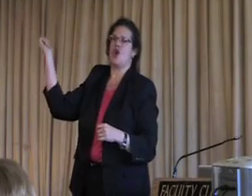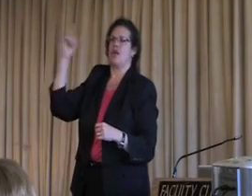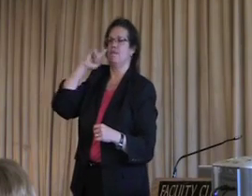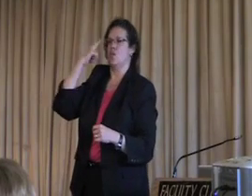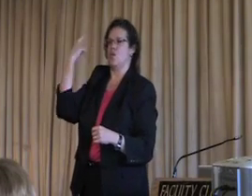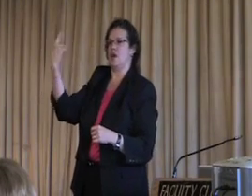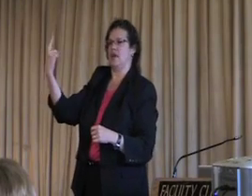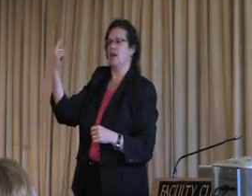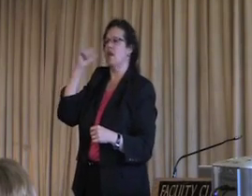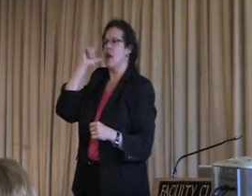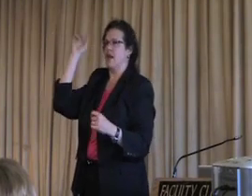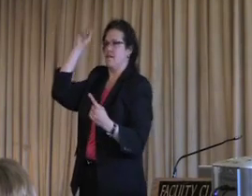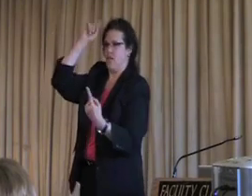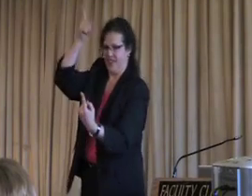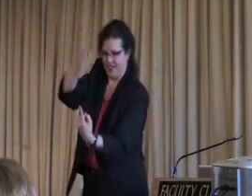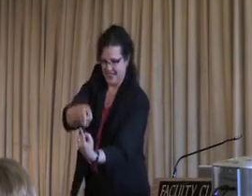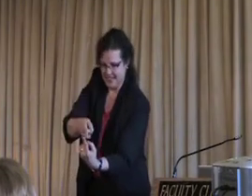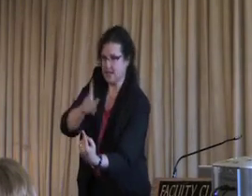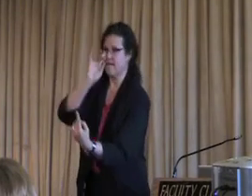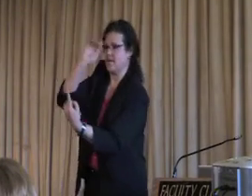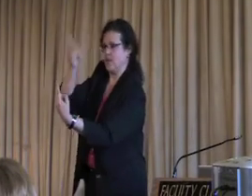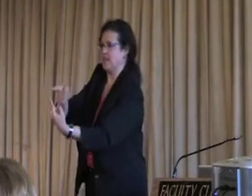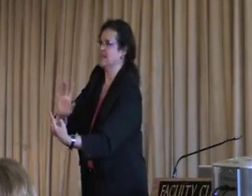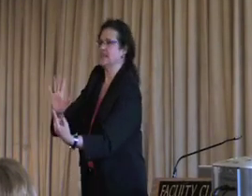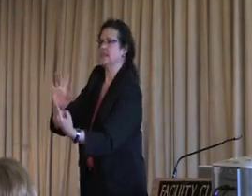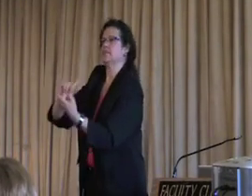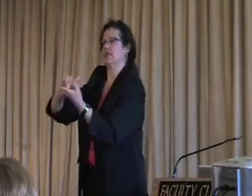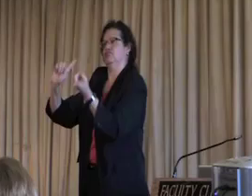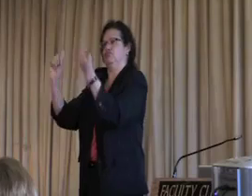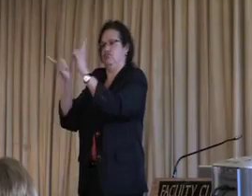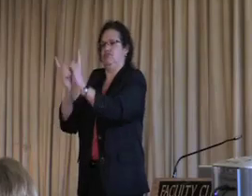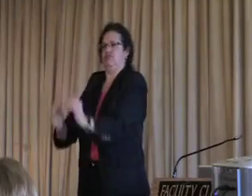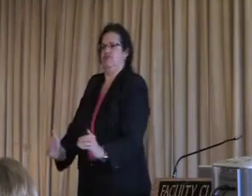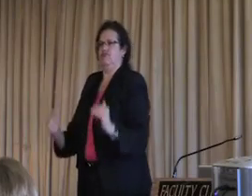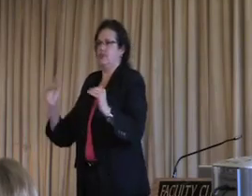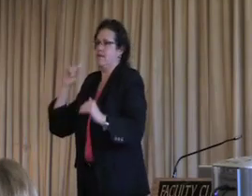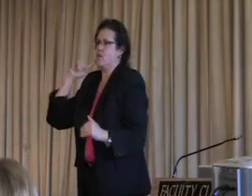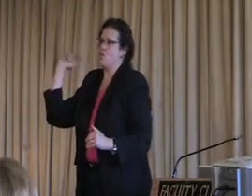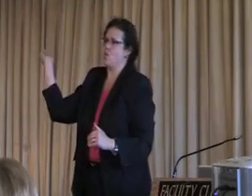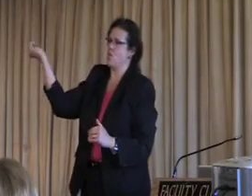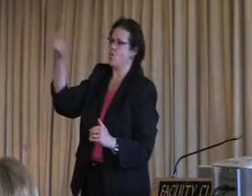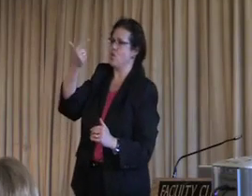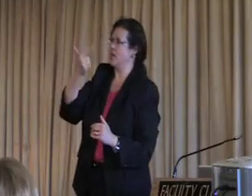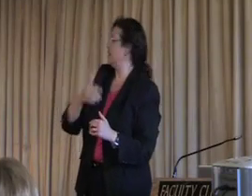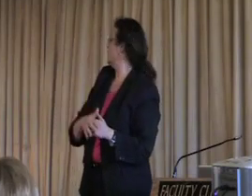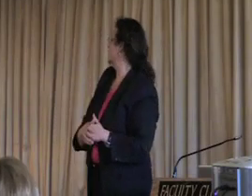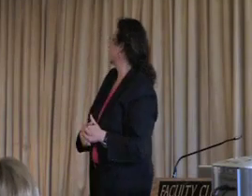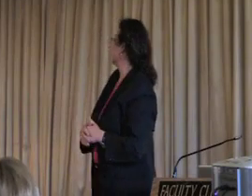of the most important things is an inclusive society for all, not an inclusive society